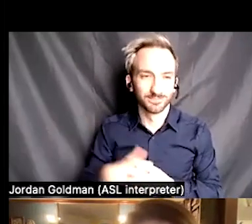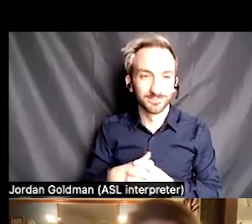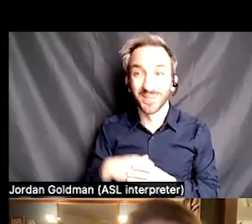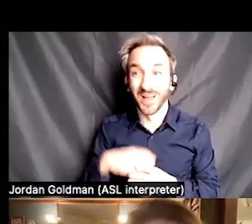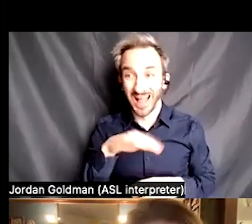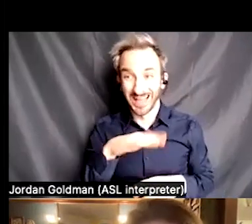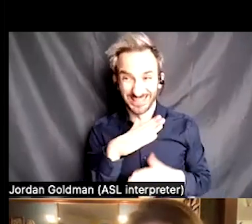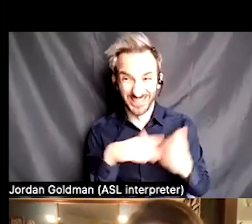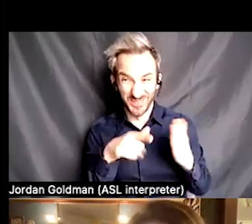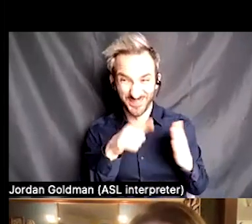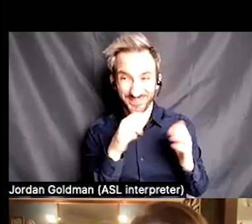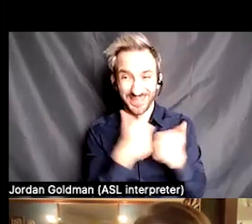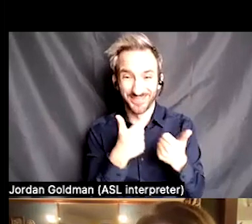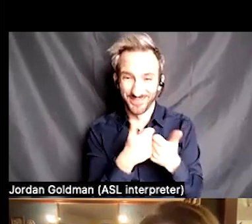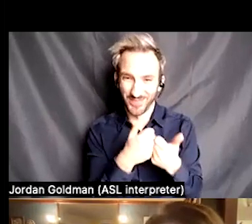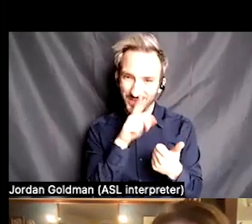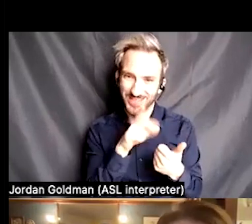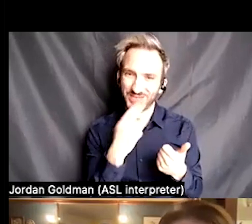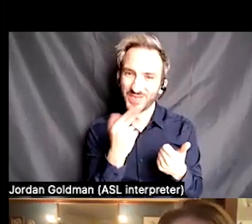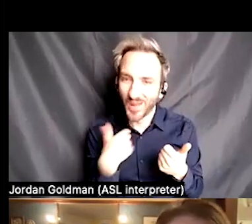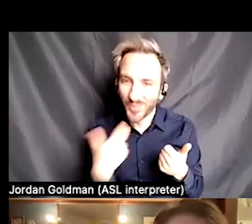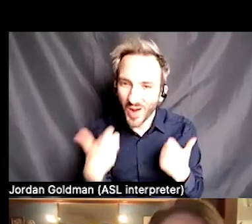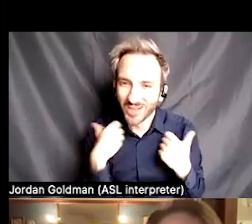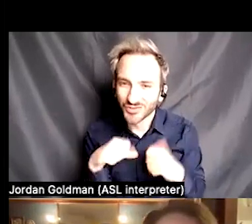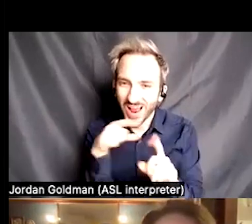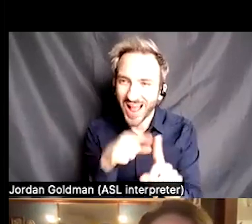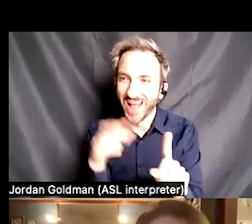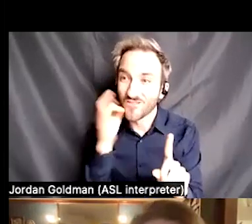wanna try "Fruits," the card game. Pavan: That one definitely looks fun.